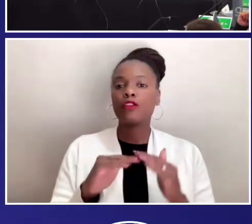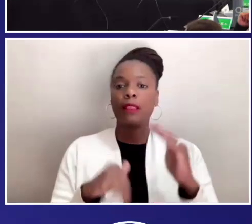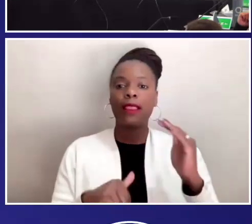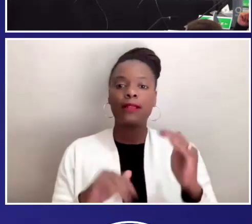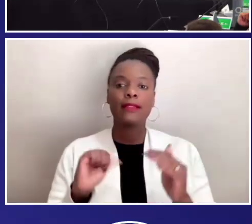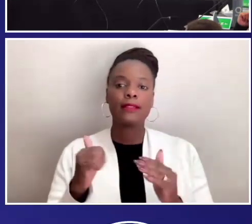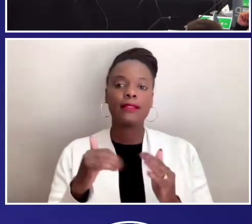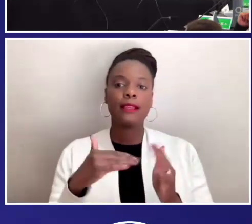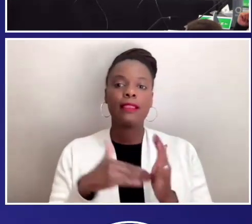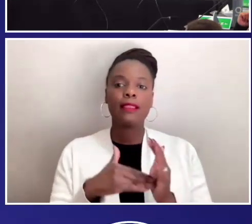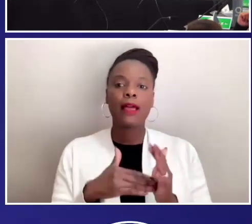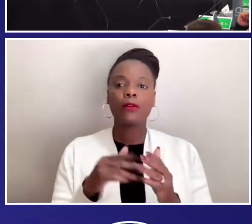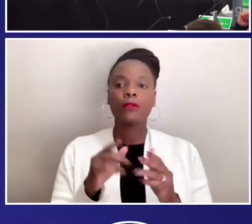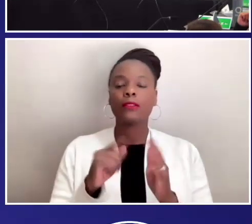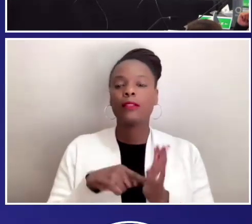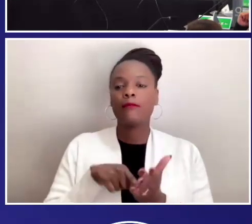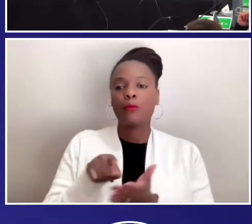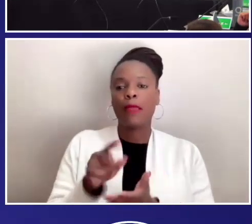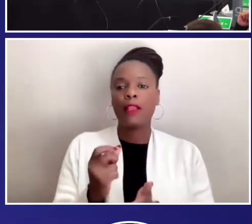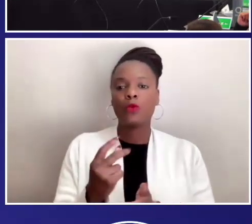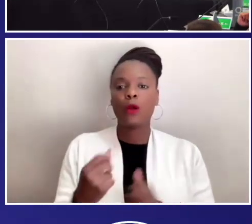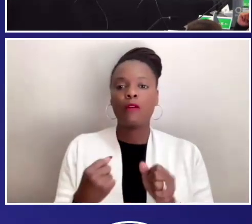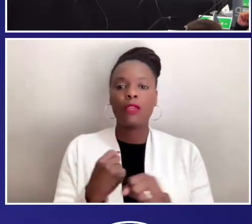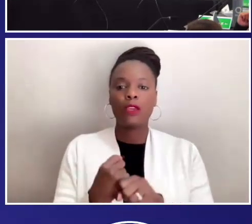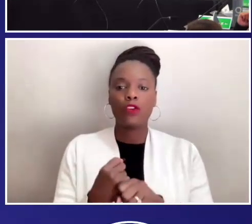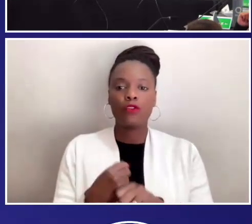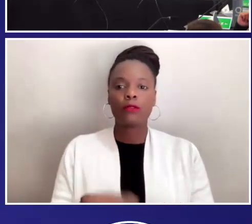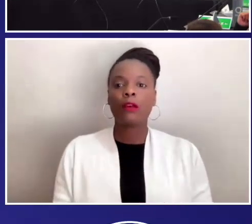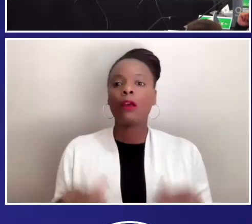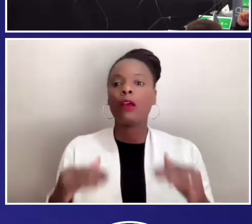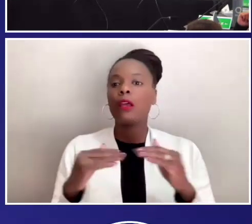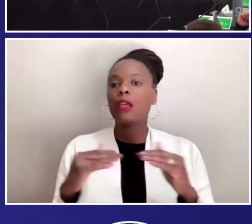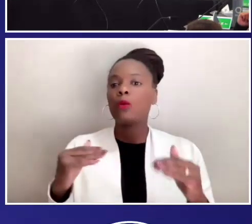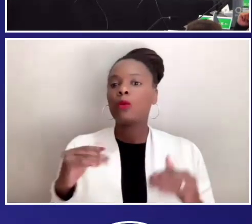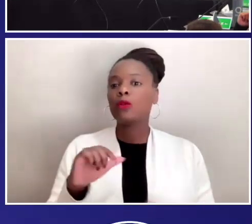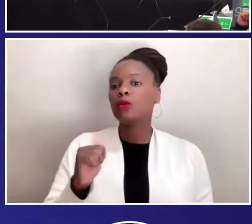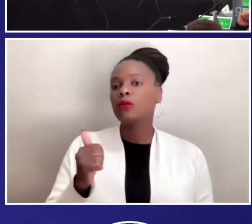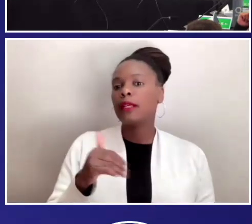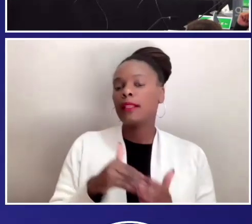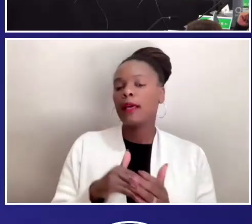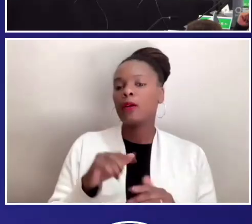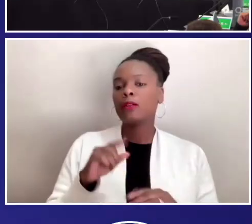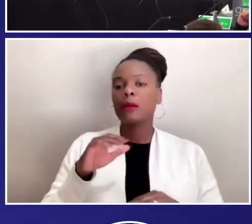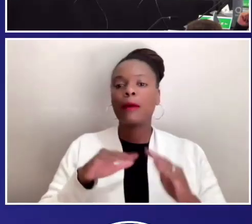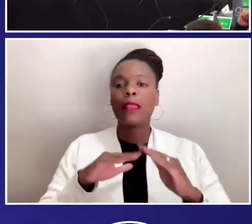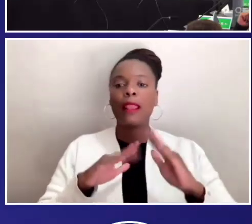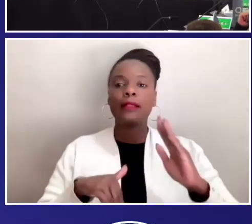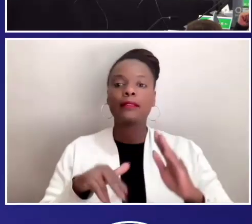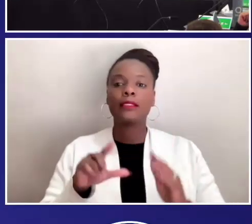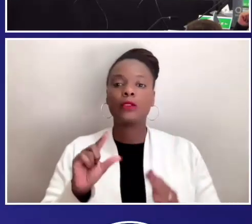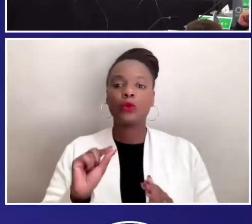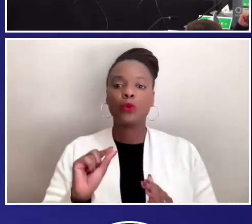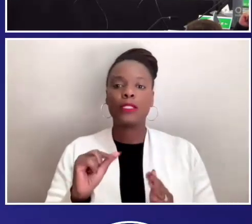Equal to or greater than $20,000, but less than 40, the borrower must pay the consolidation loan within 20 years.